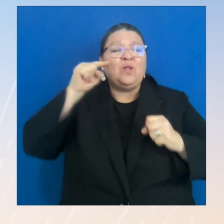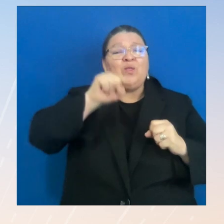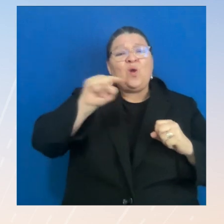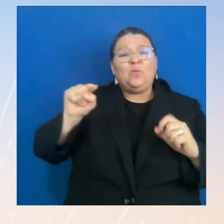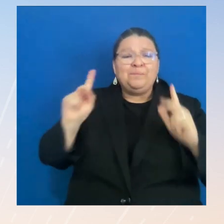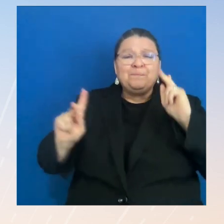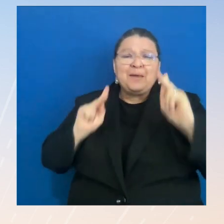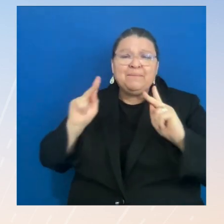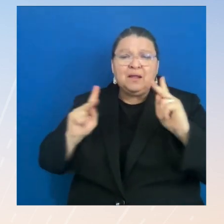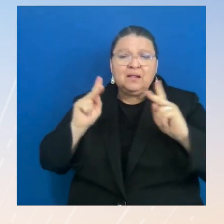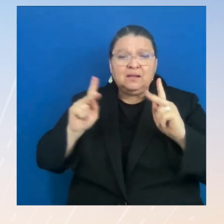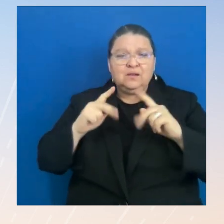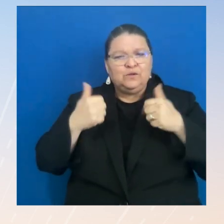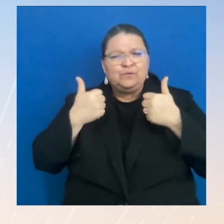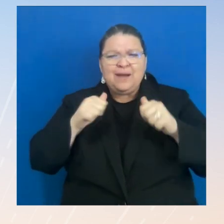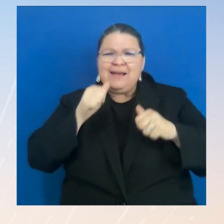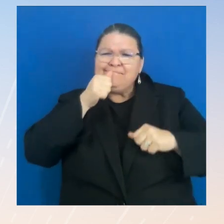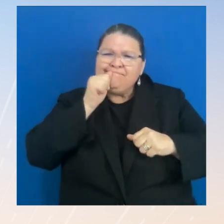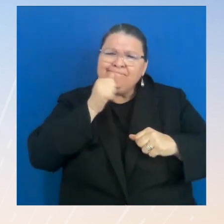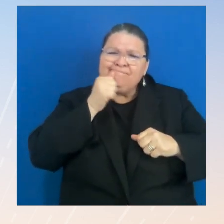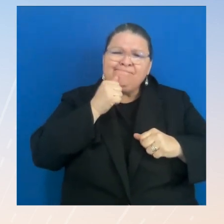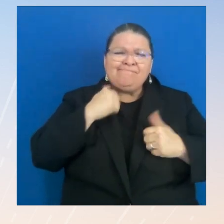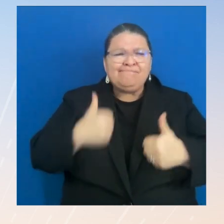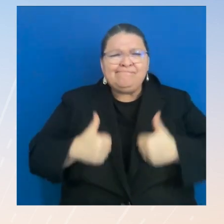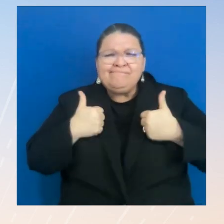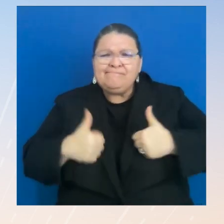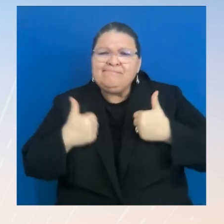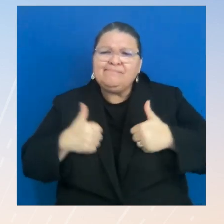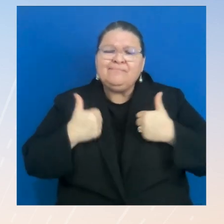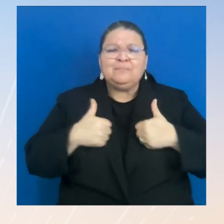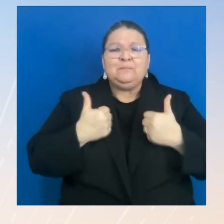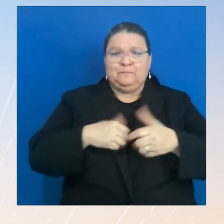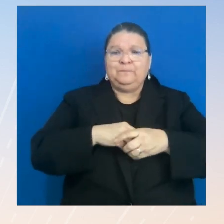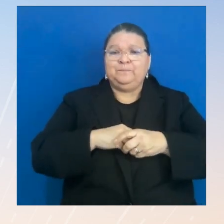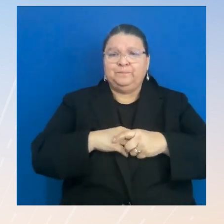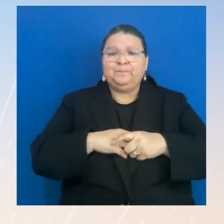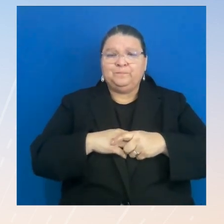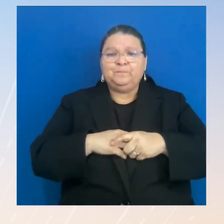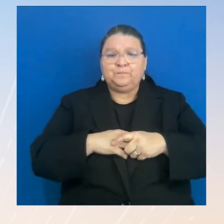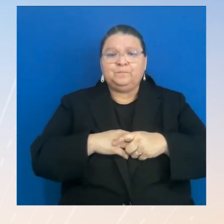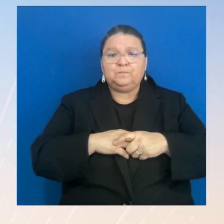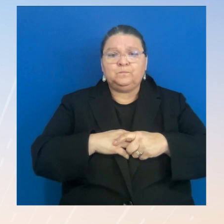I also wanted to note, because there has been so much information we've been putting out and so many sanctions putting into --